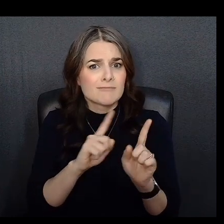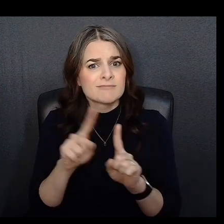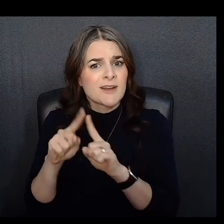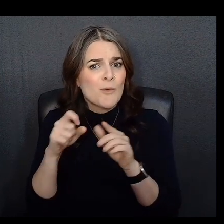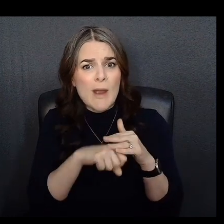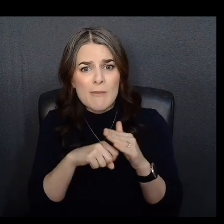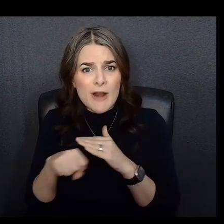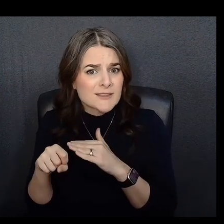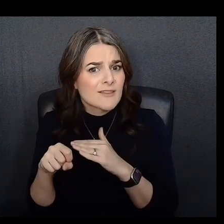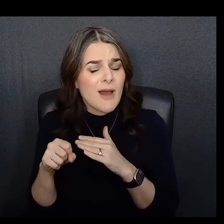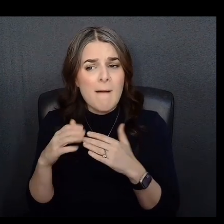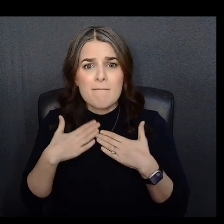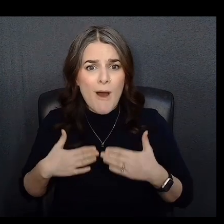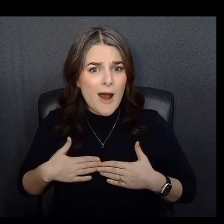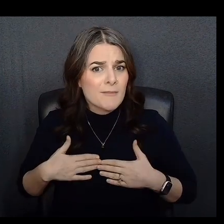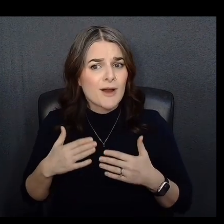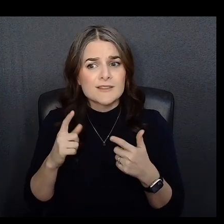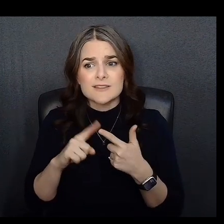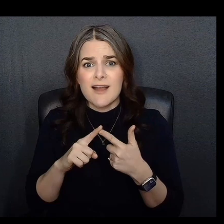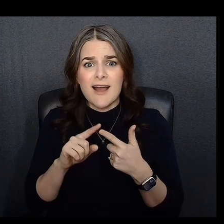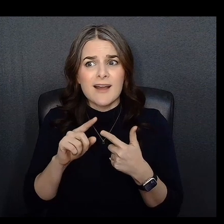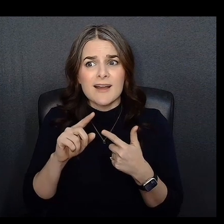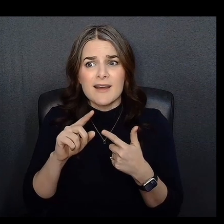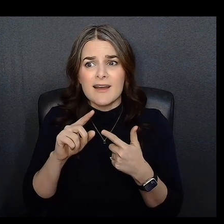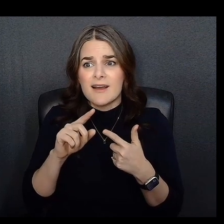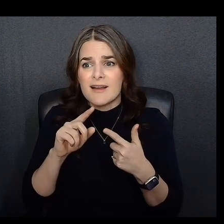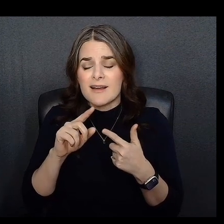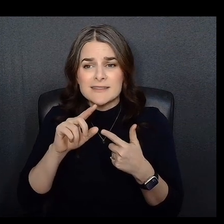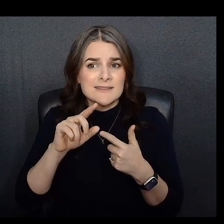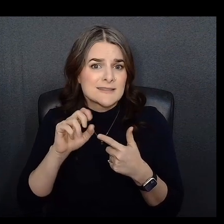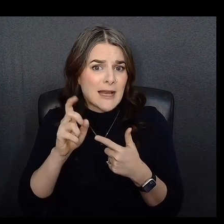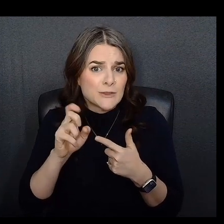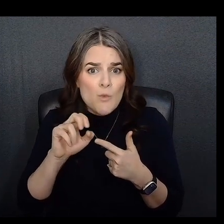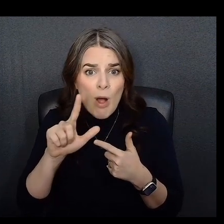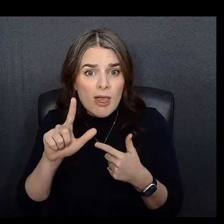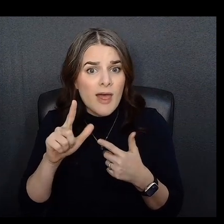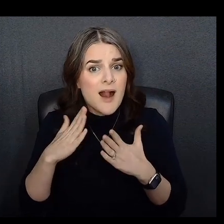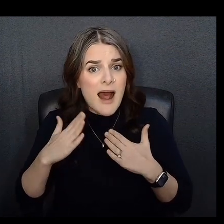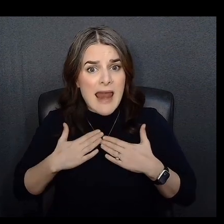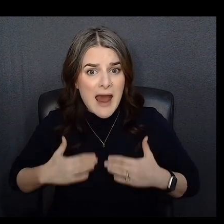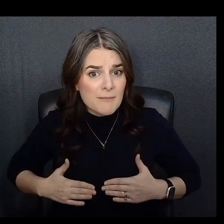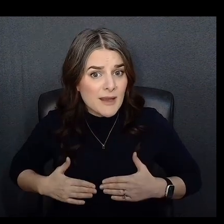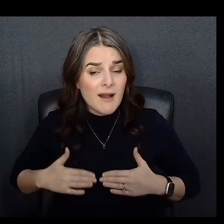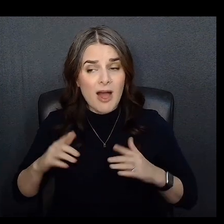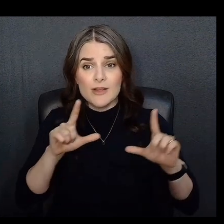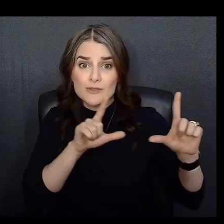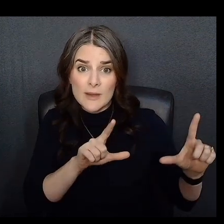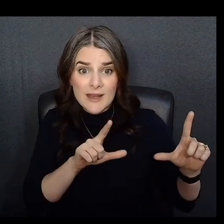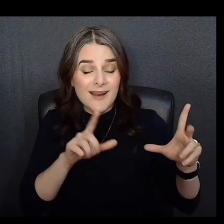and sexual anatomy written on the screen, as well as images related to those body